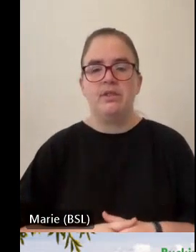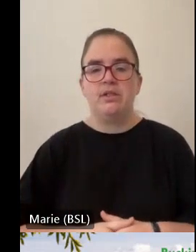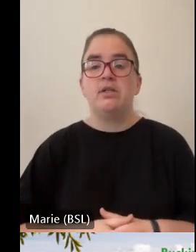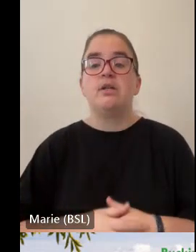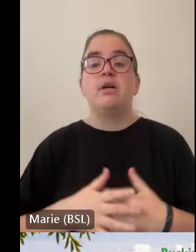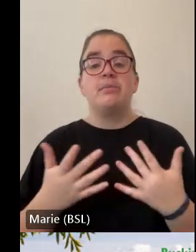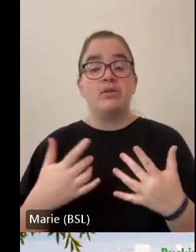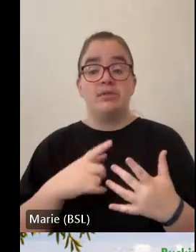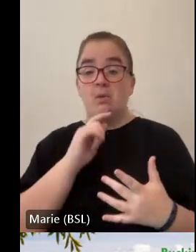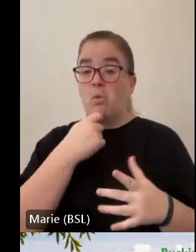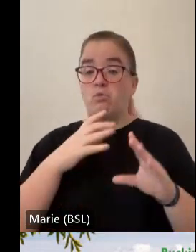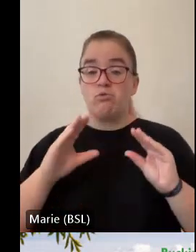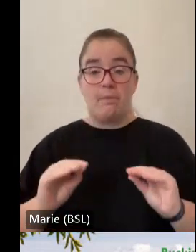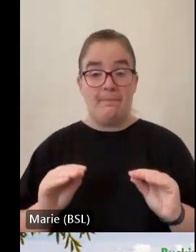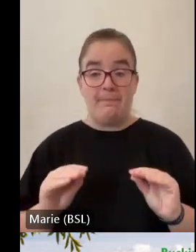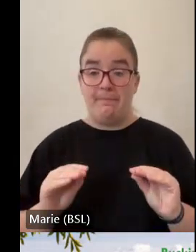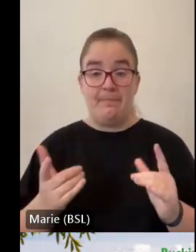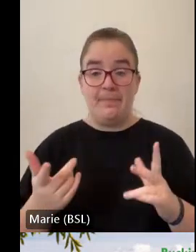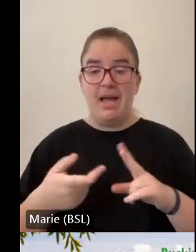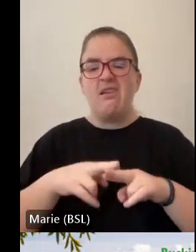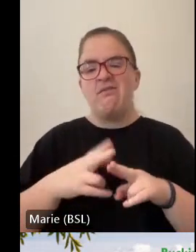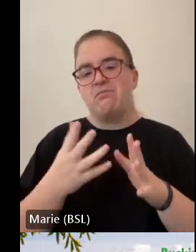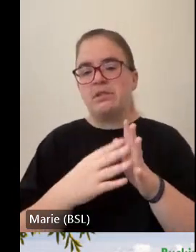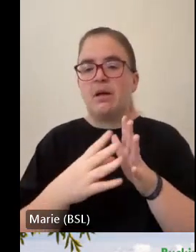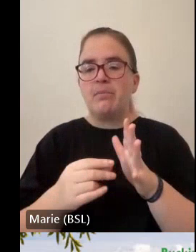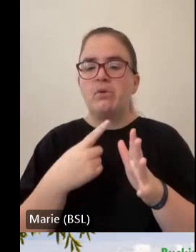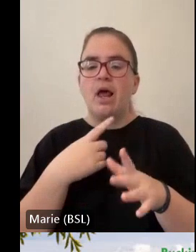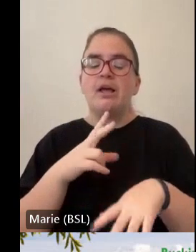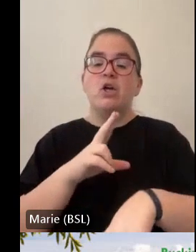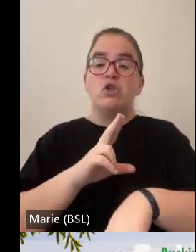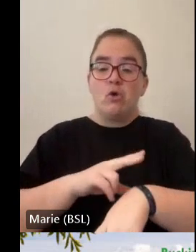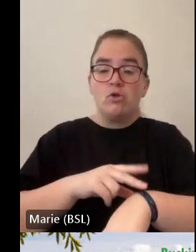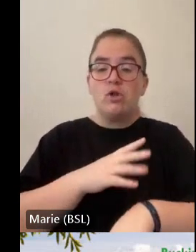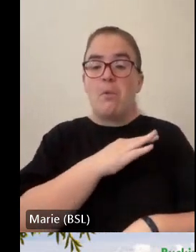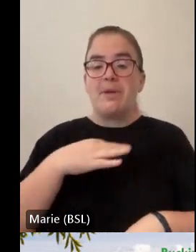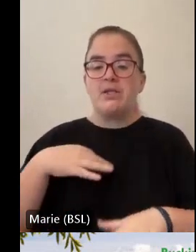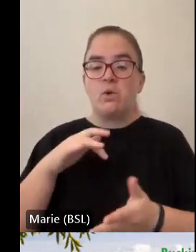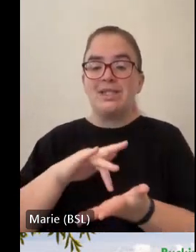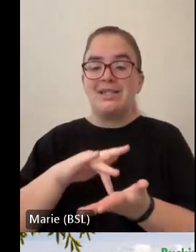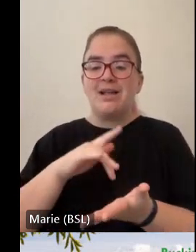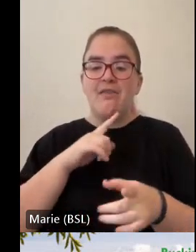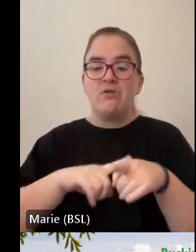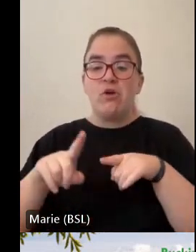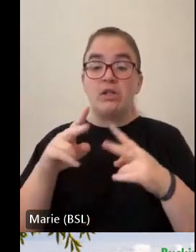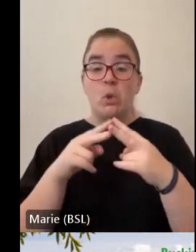But it doesn't then stop people like I don't know doctors, medical centres who trying to get hold of you, who may not use